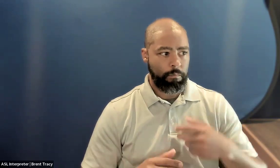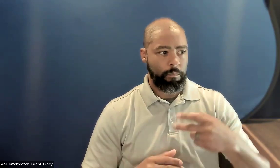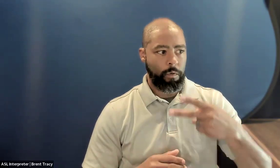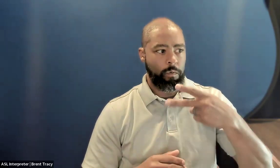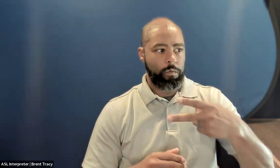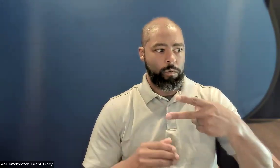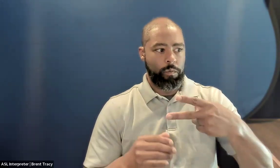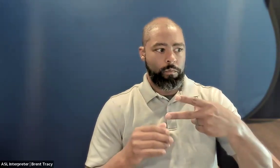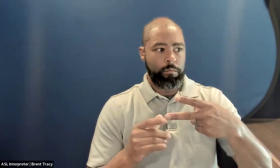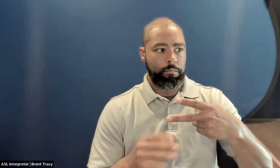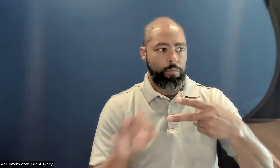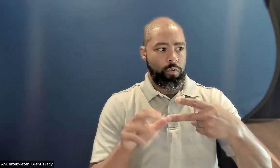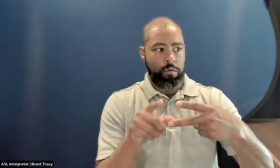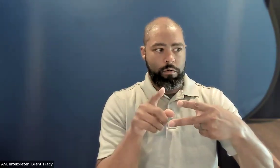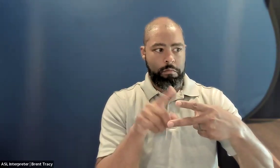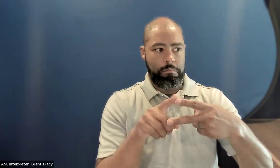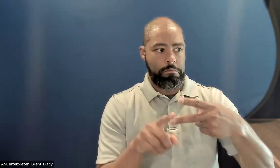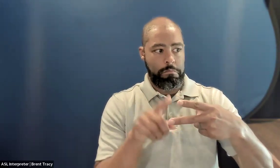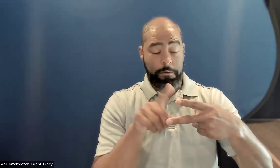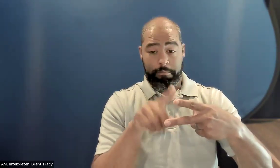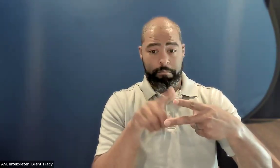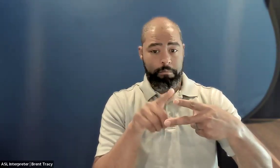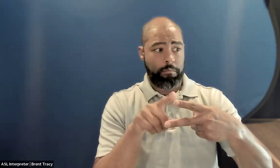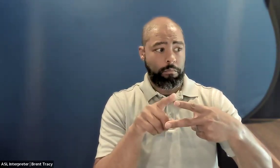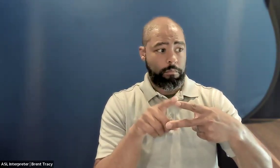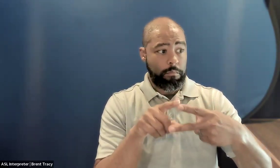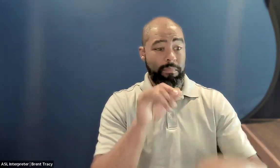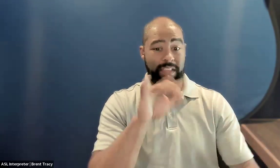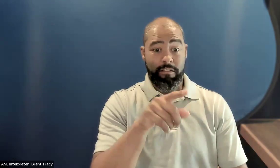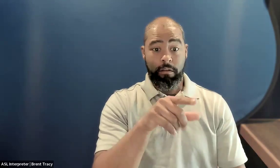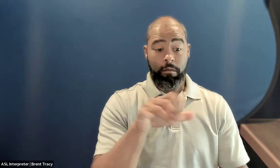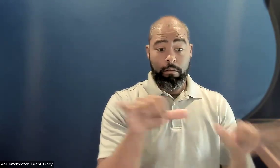direct alteration of 50 acres, 50 or more acres which triggers